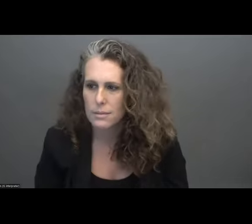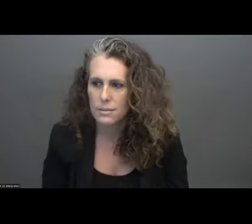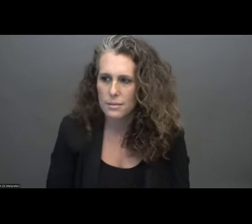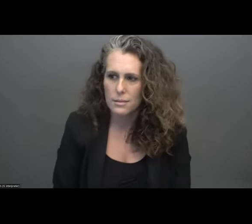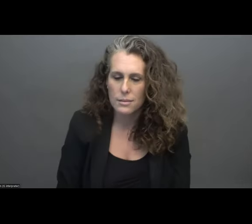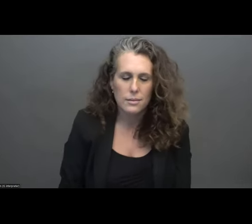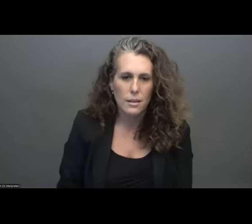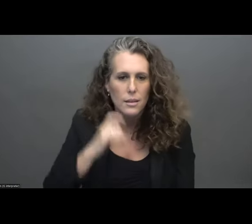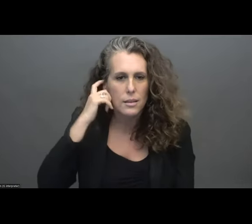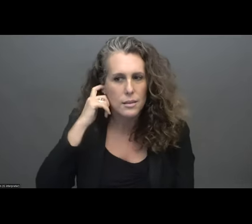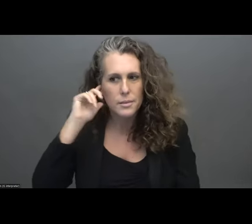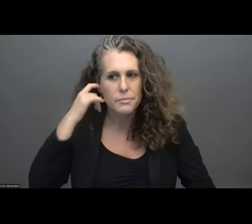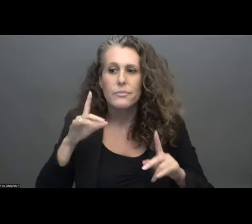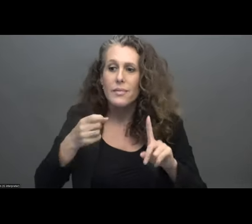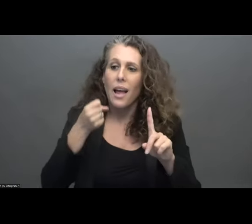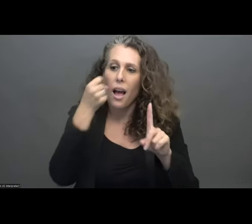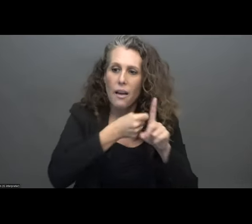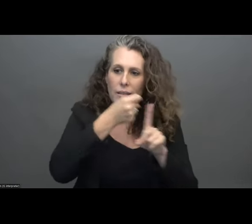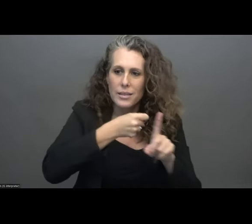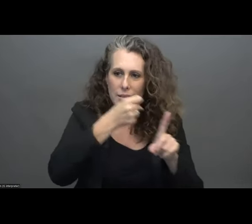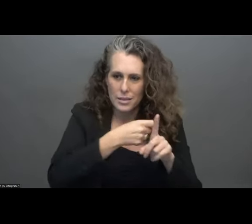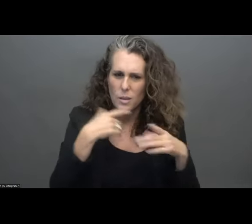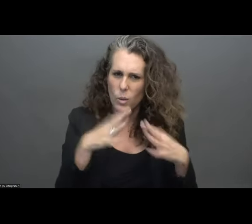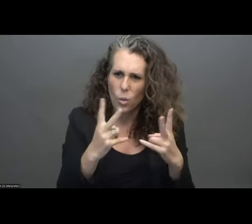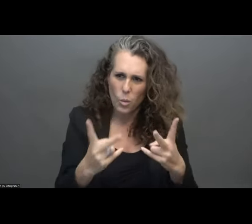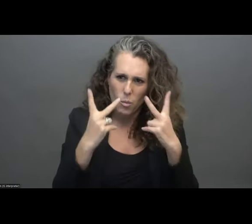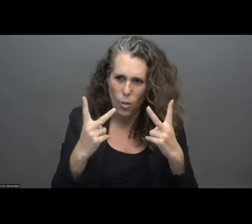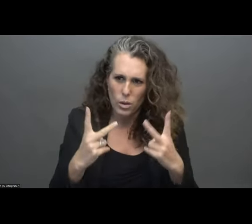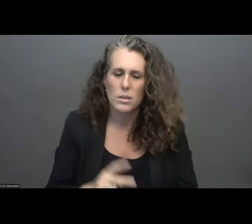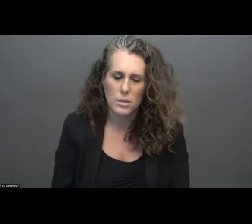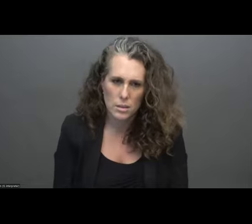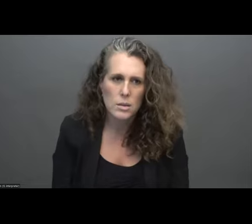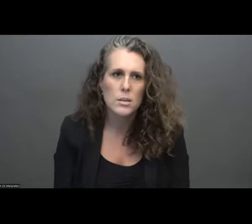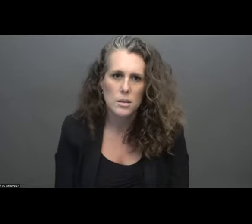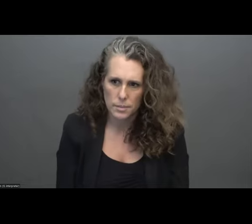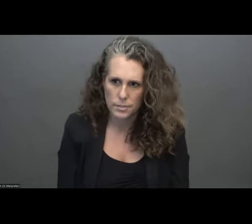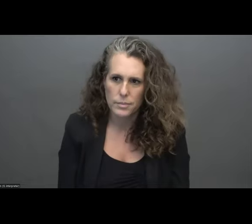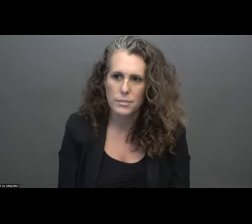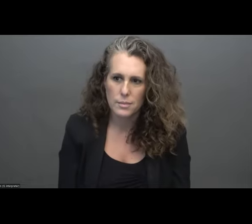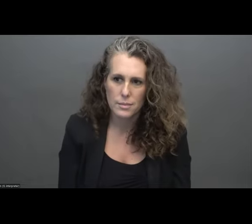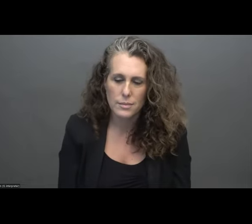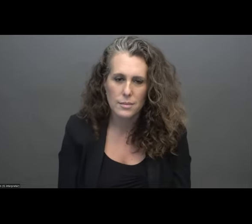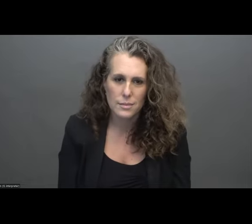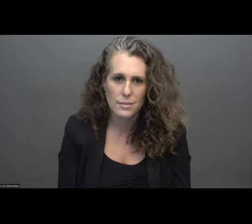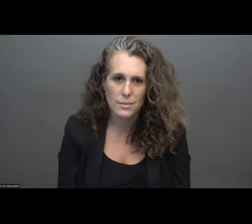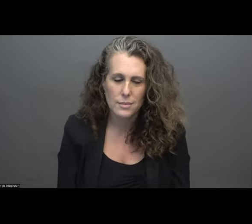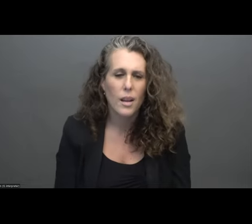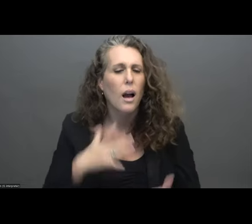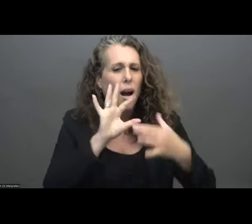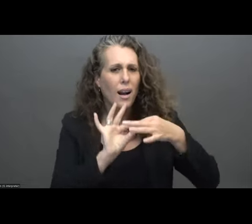is very, very imperative and more to that is the collaborative relationship with companies